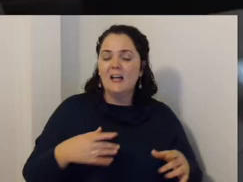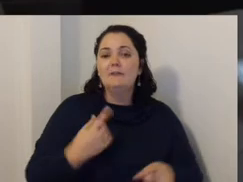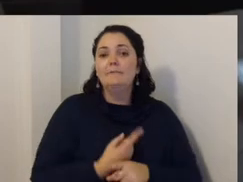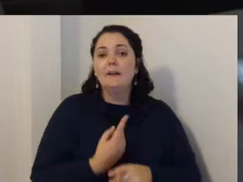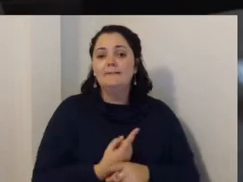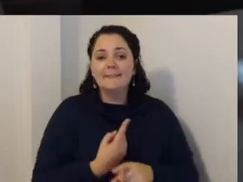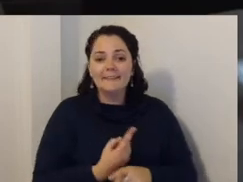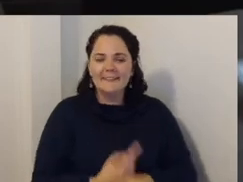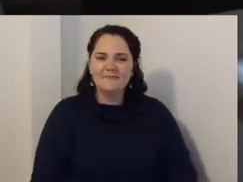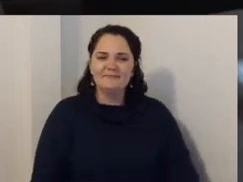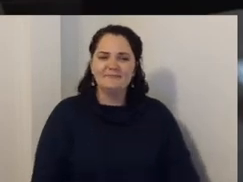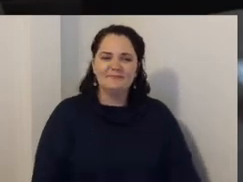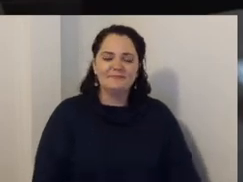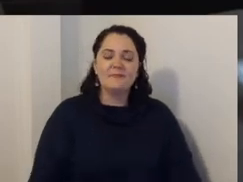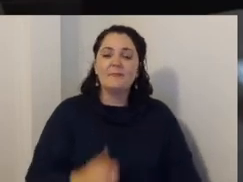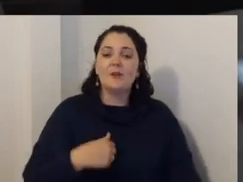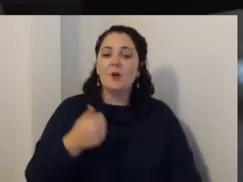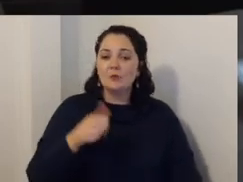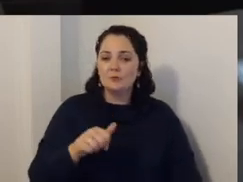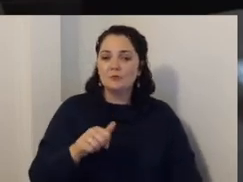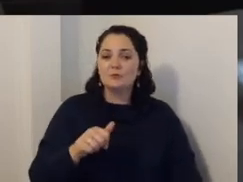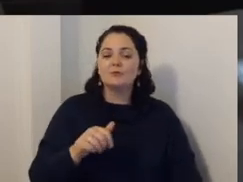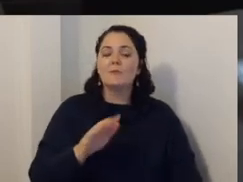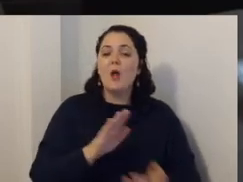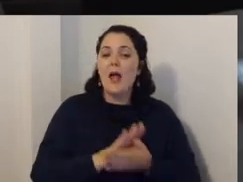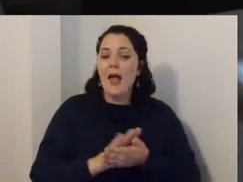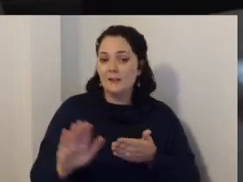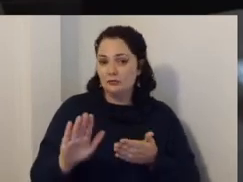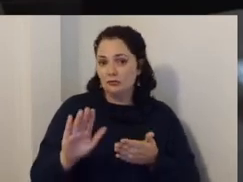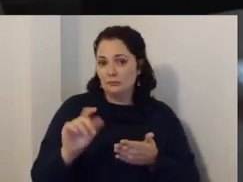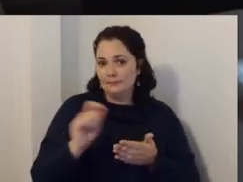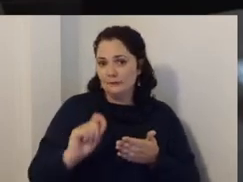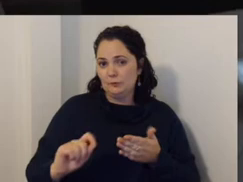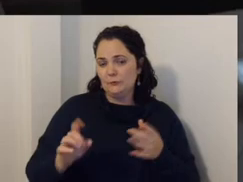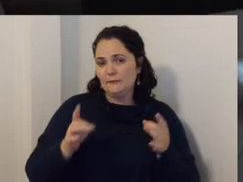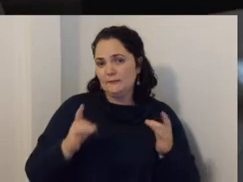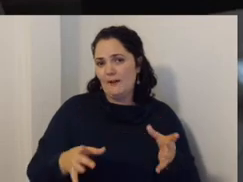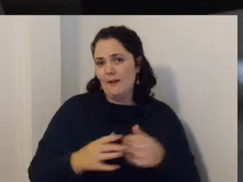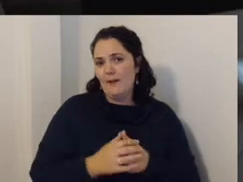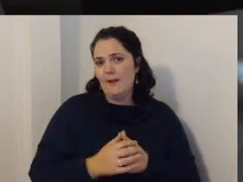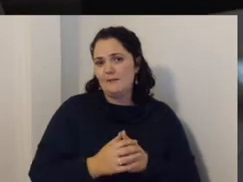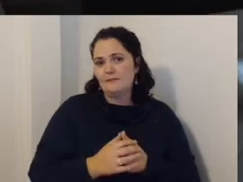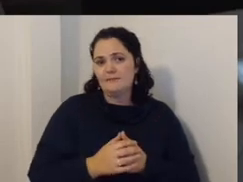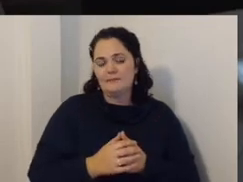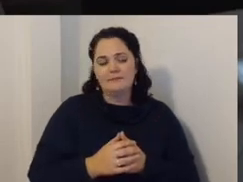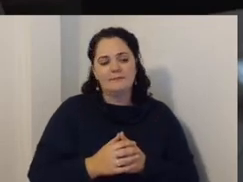Alright I've got my H pencil, I'm good and I'm just gonna do uh maybe I'll do a quick little um